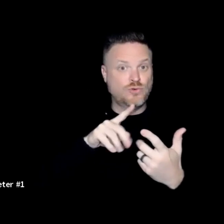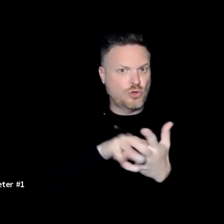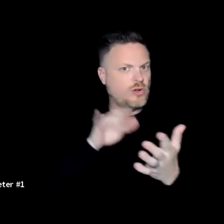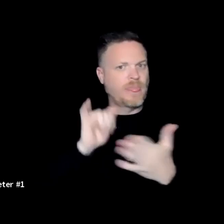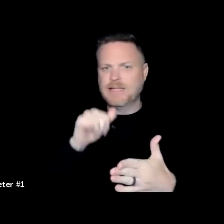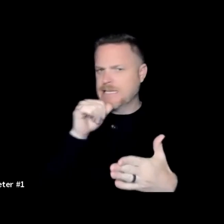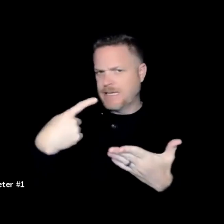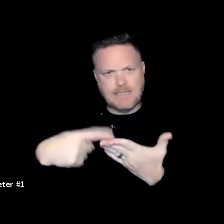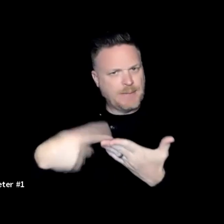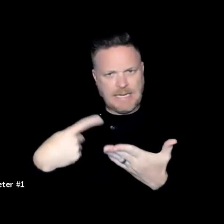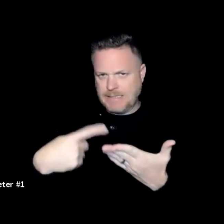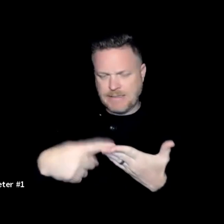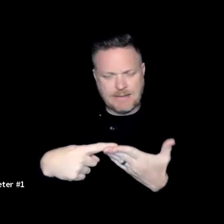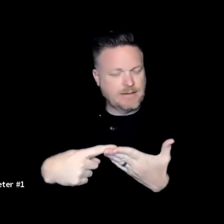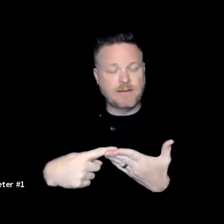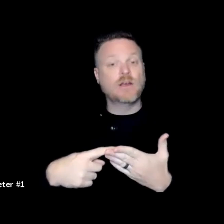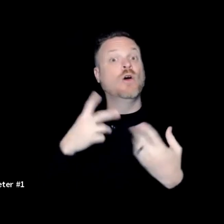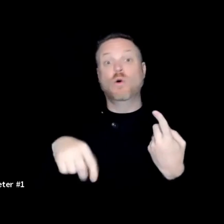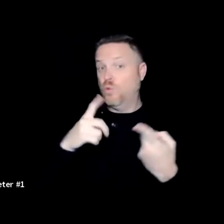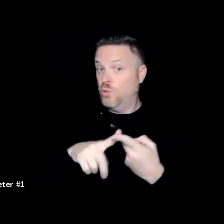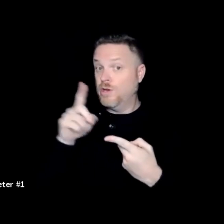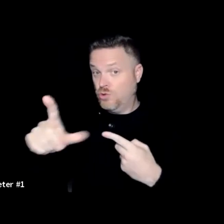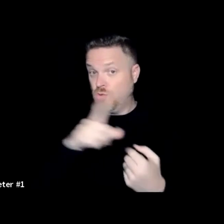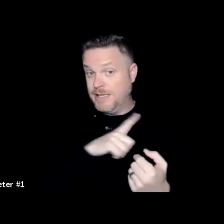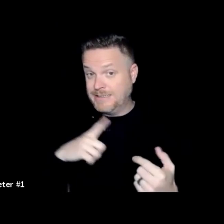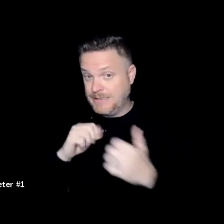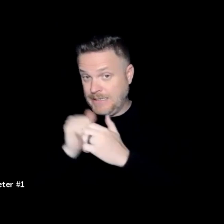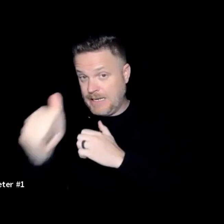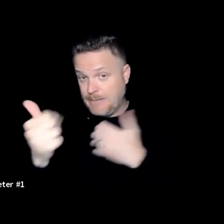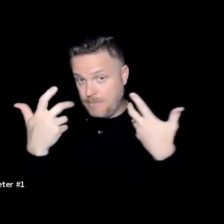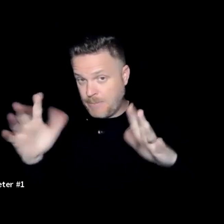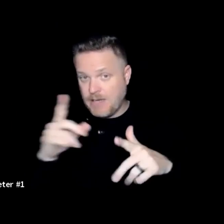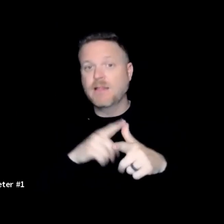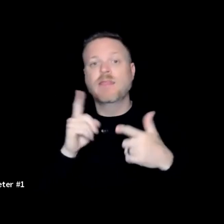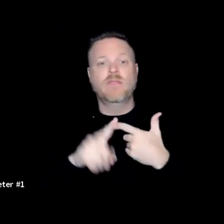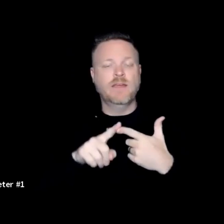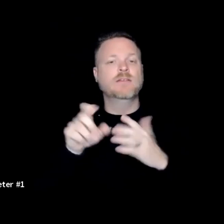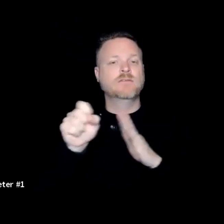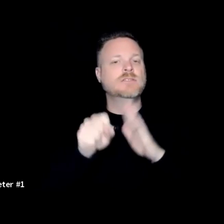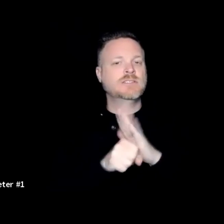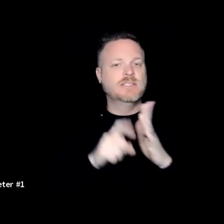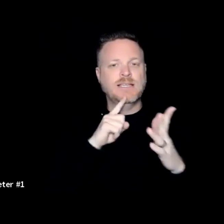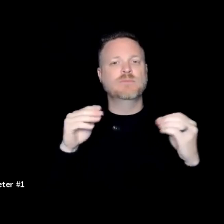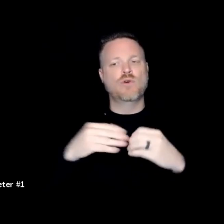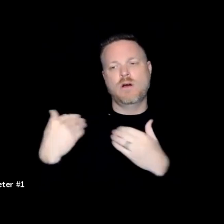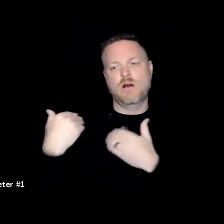The debate is, once you legislate that, then the state is more obligated to put something in place